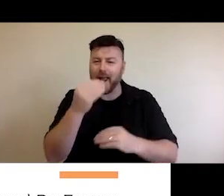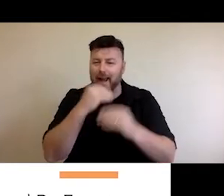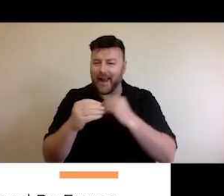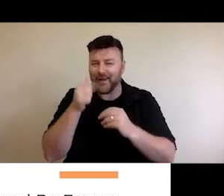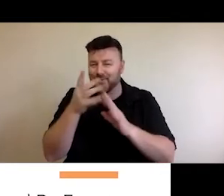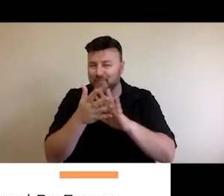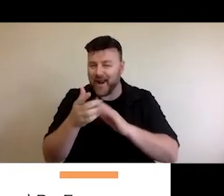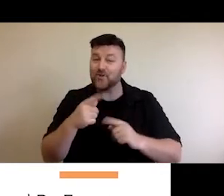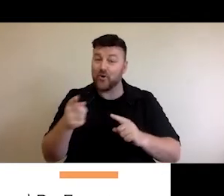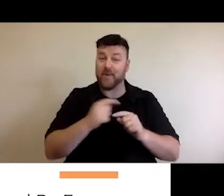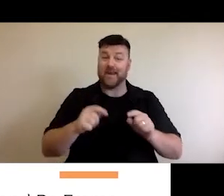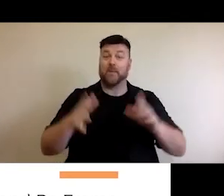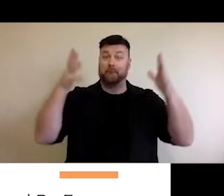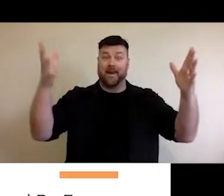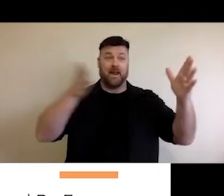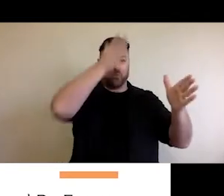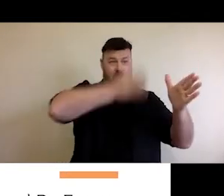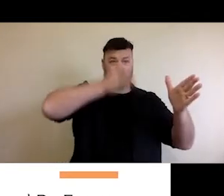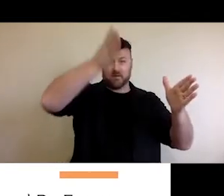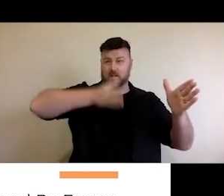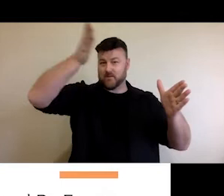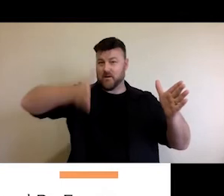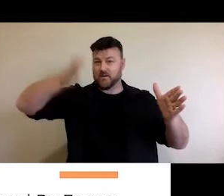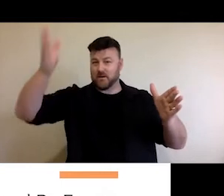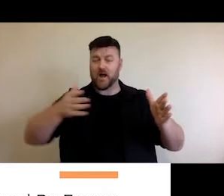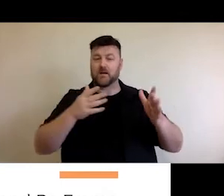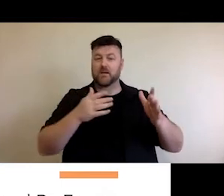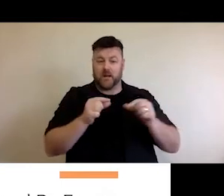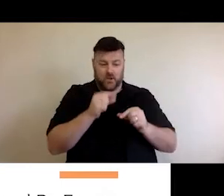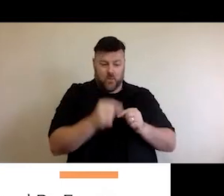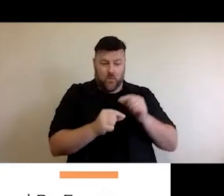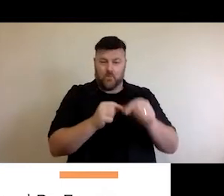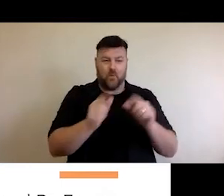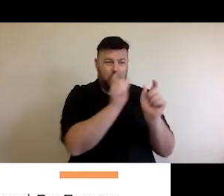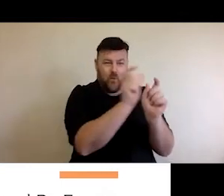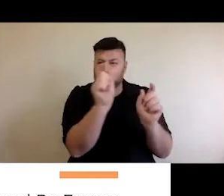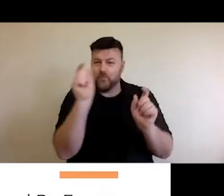The third one is leaning into our strengths. From the arts sector,